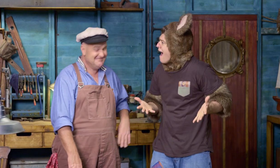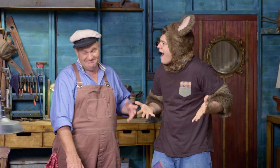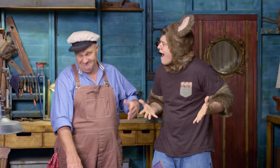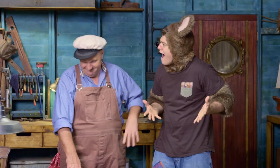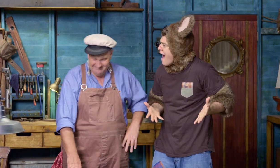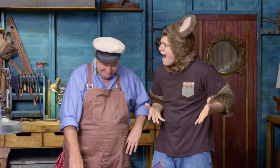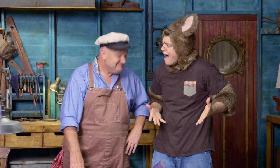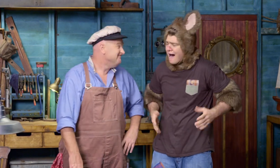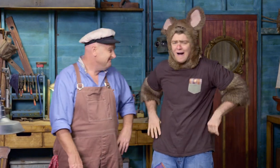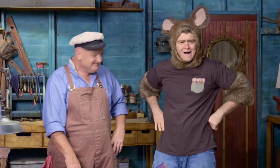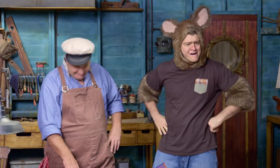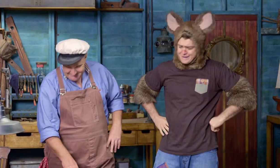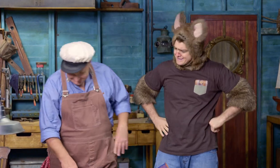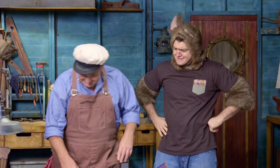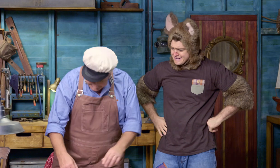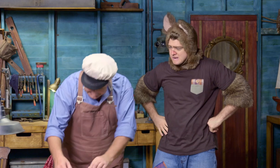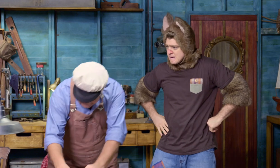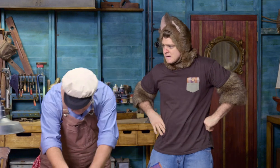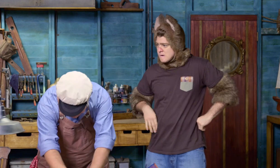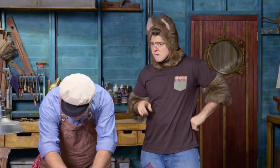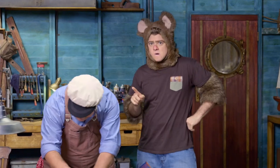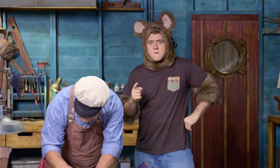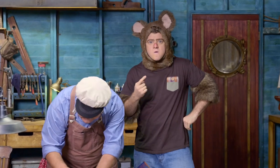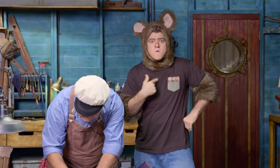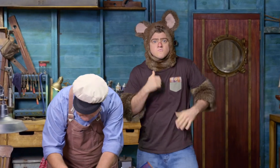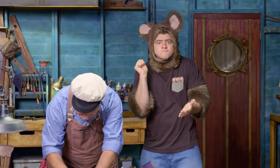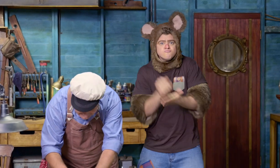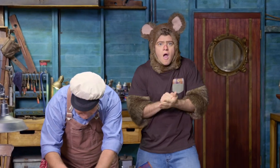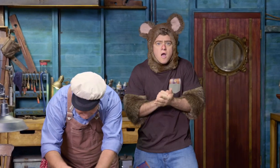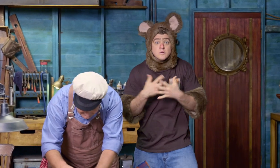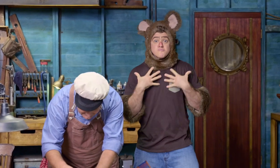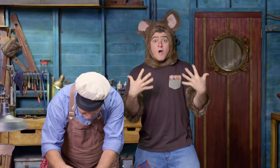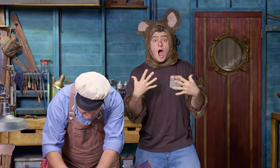Ah-ha-ha! Yes, I am. Hmm. I was right.